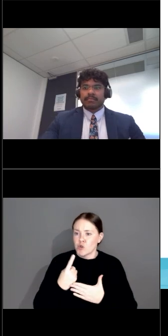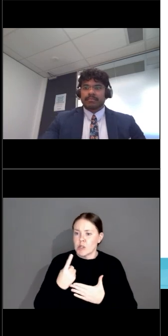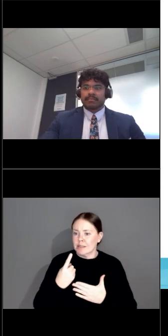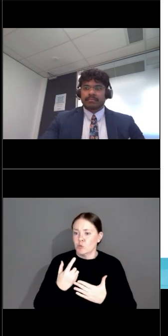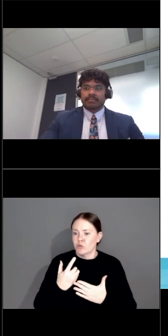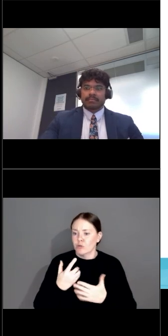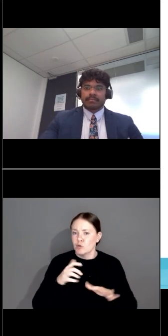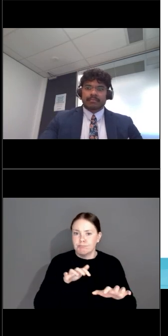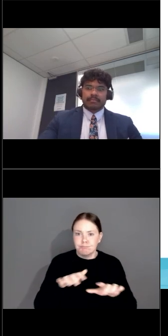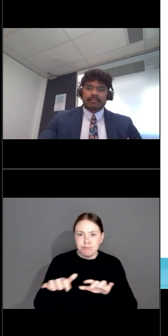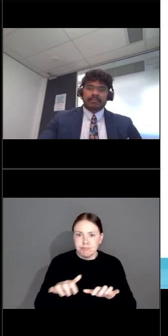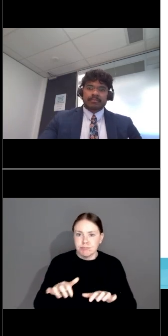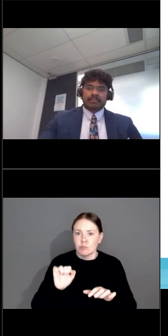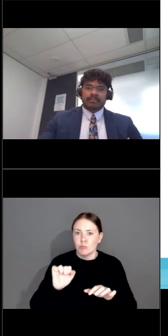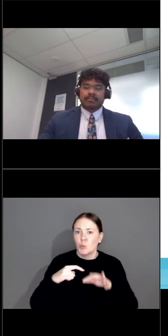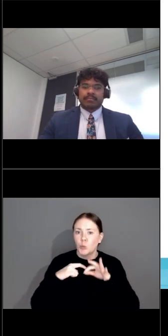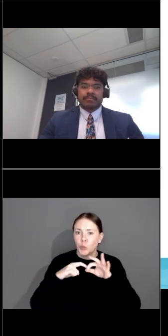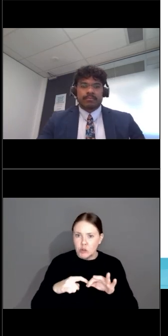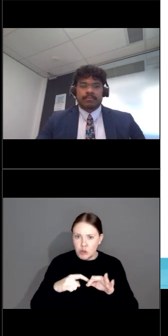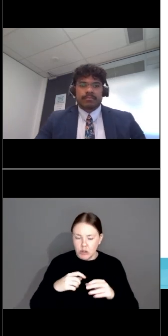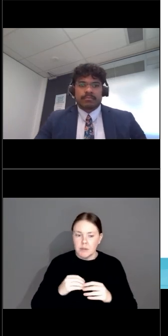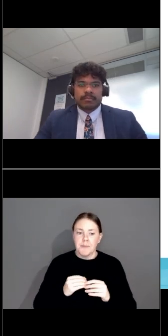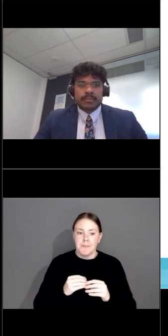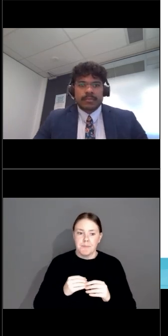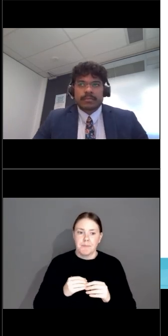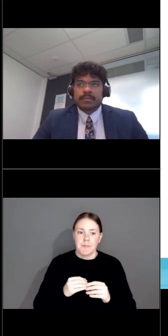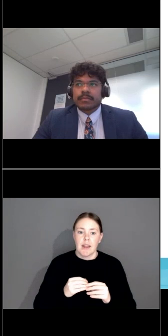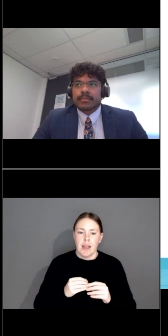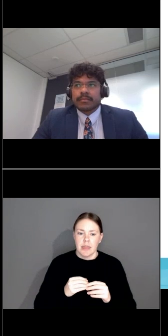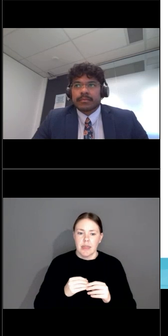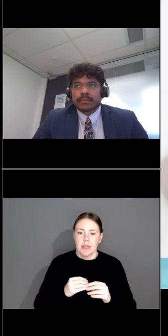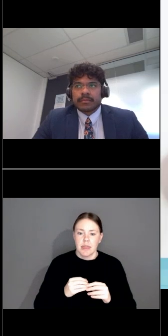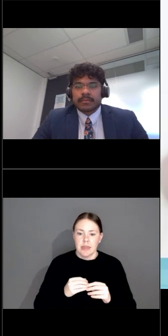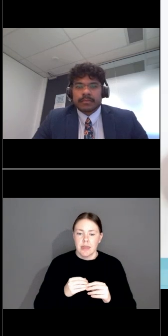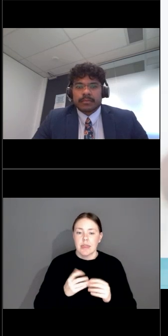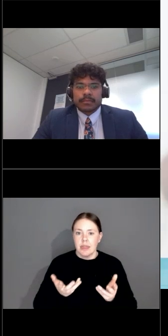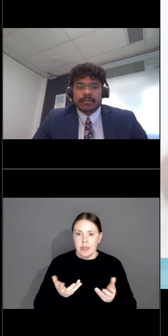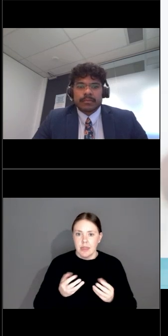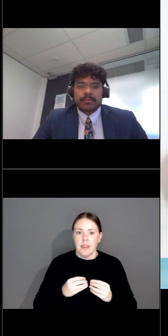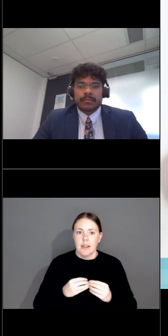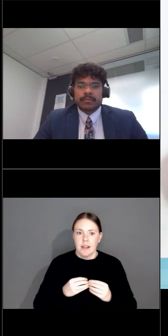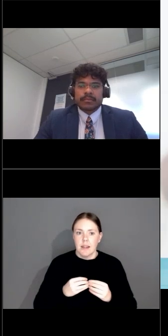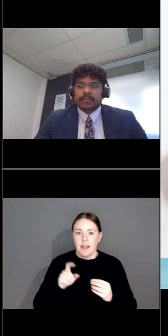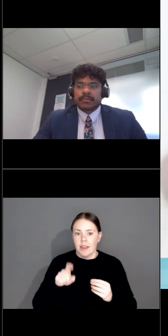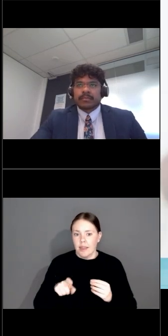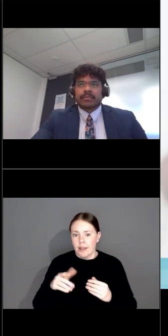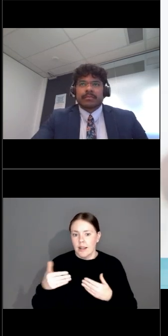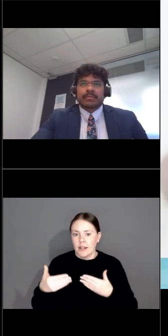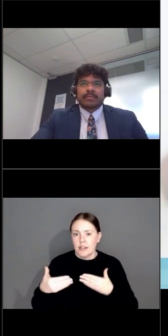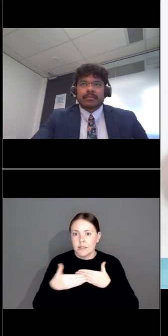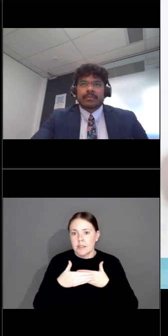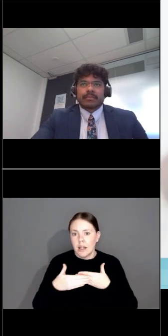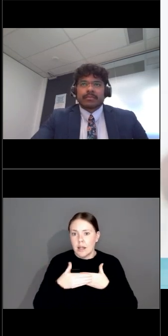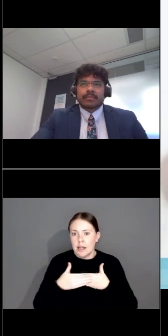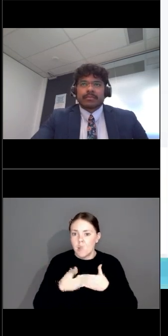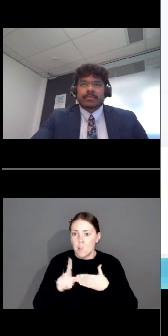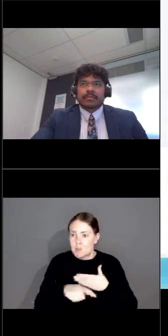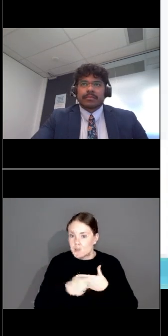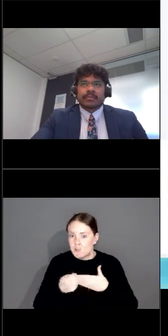doing that I'll just click through the remaining slides so essentially sorry just clicking through